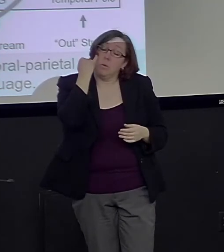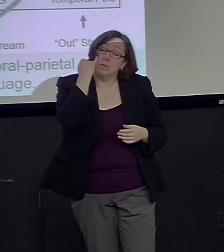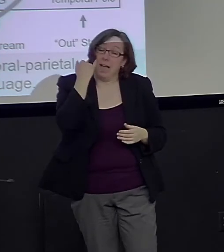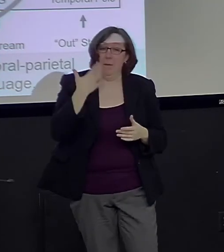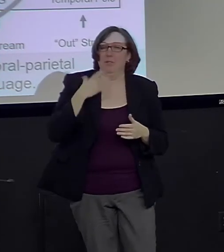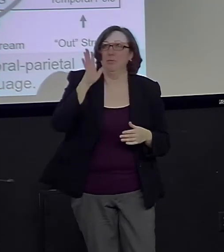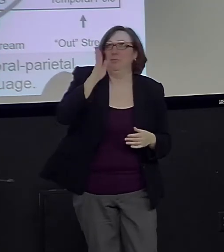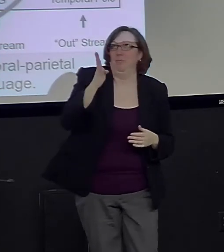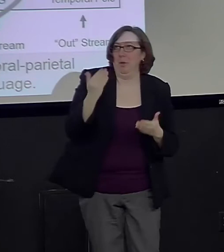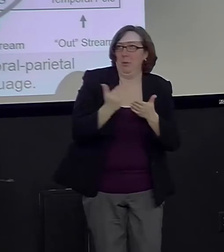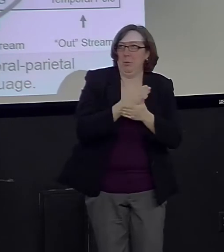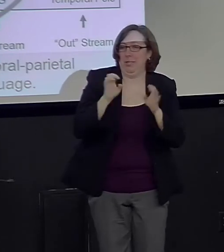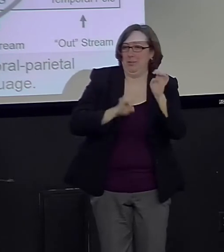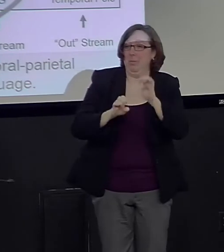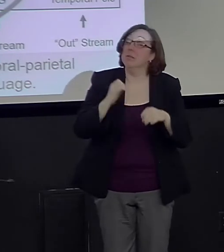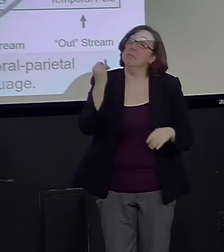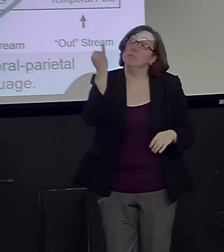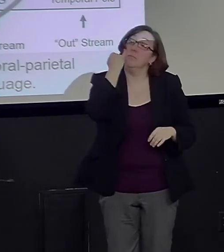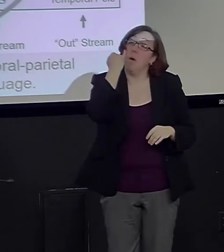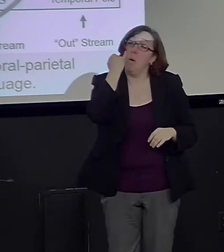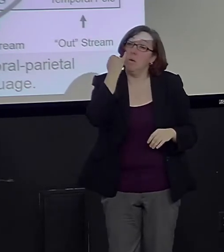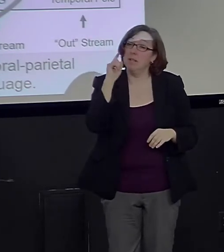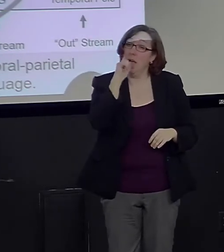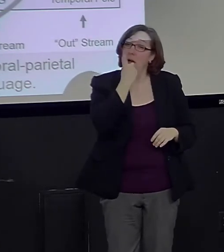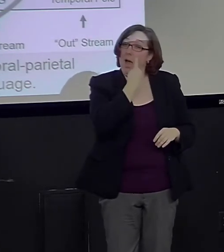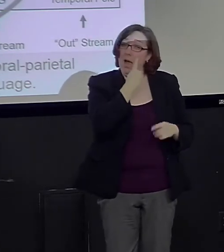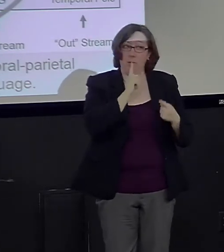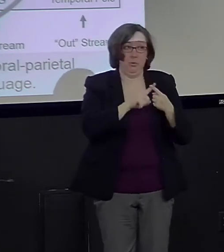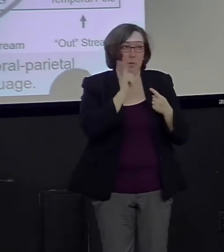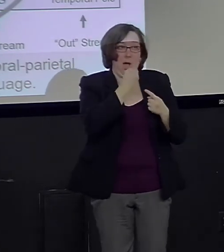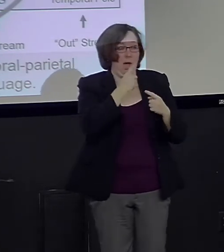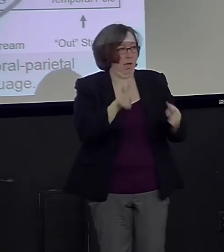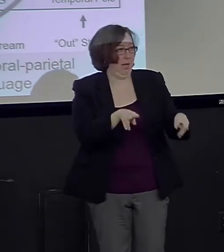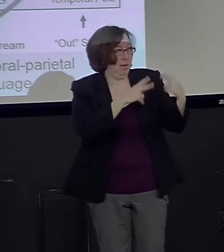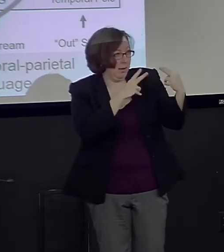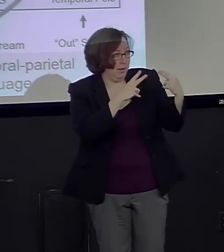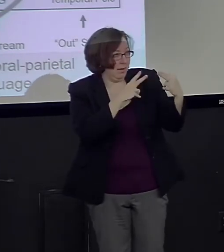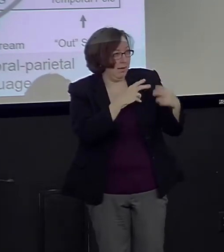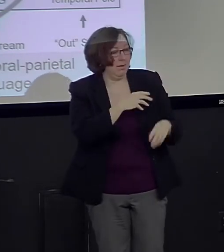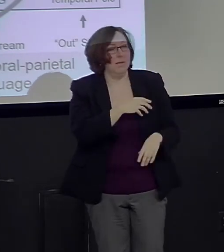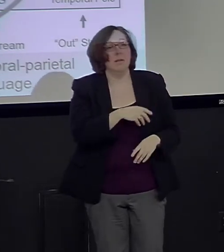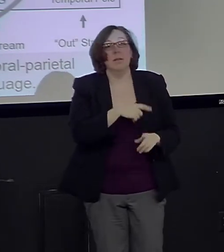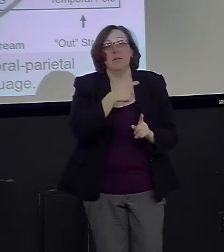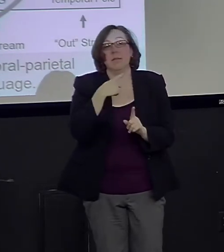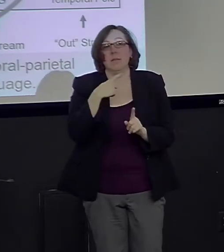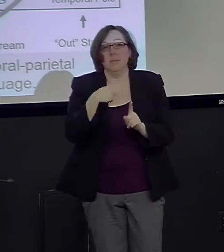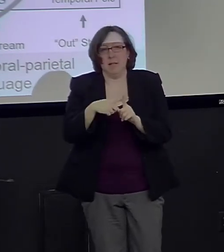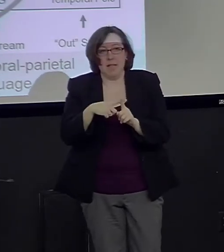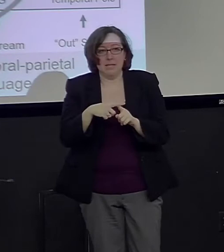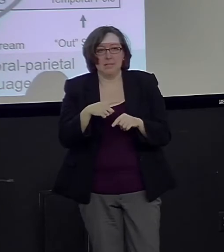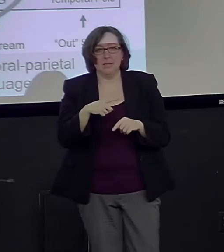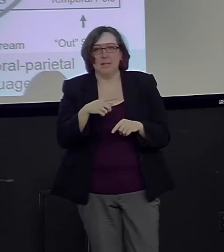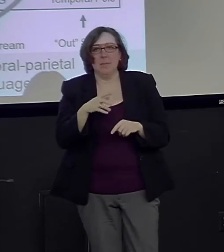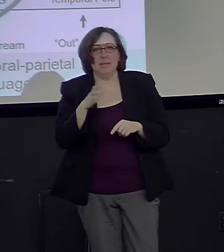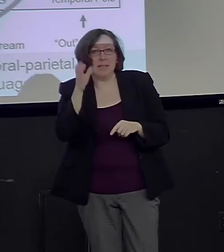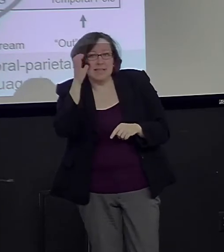eye-to-eye plus the language and listening and talking? What if you had, I thought, how would you differentiate this?